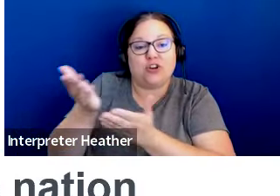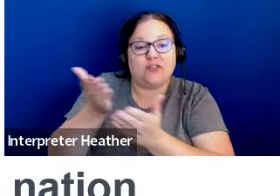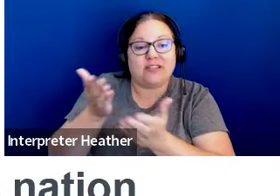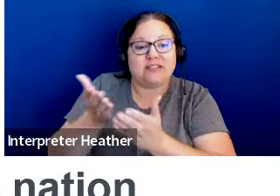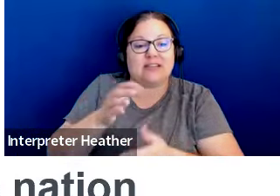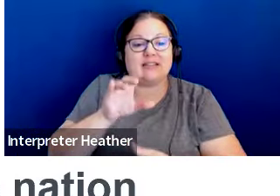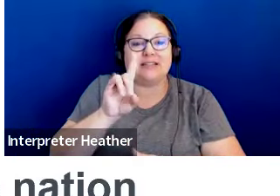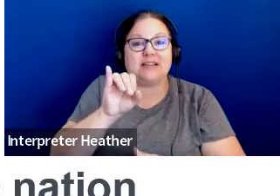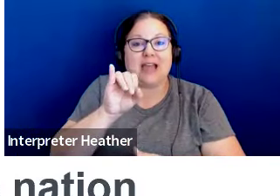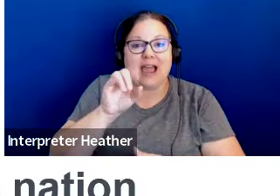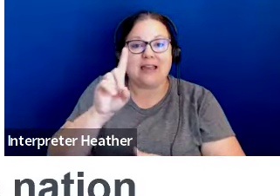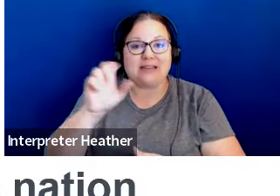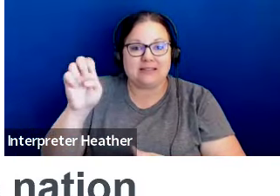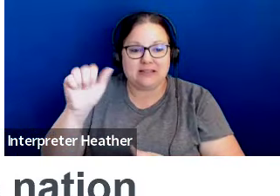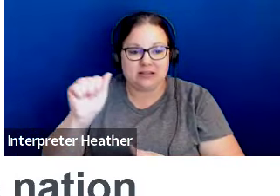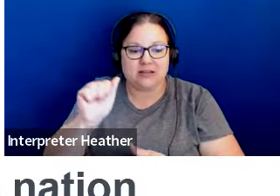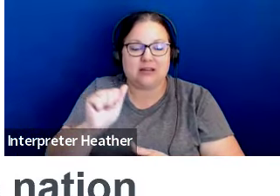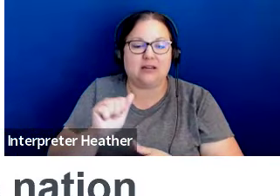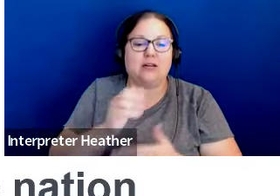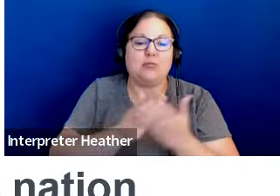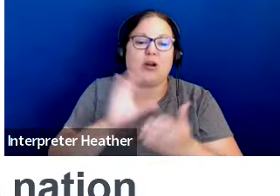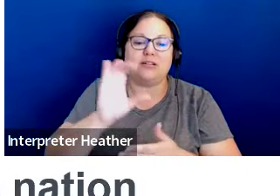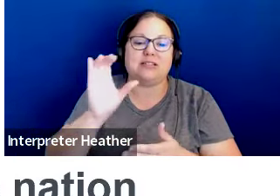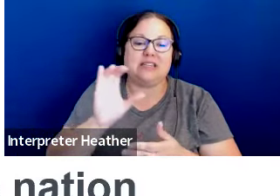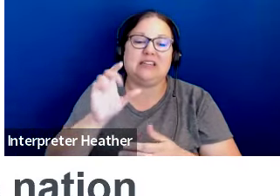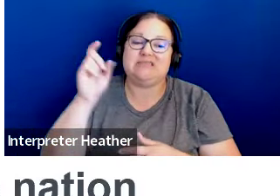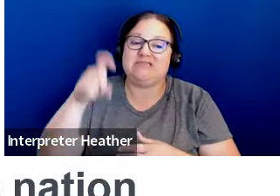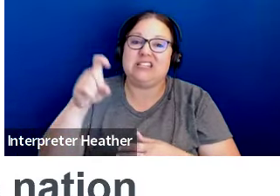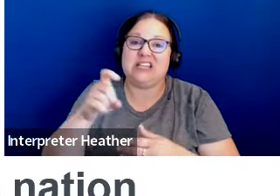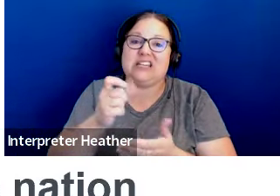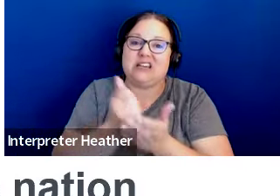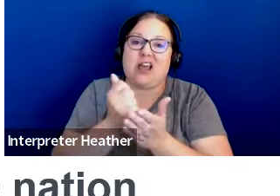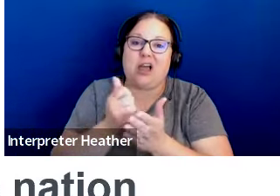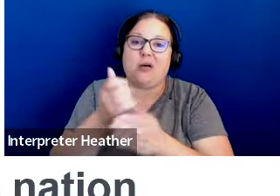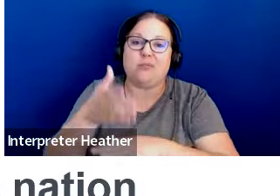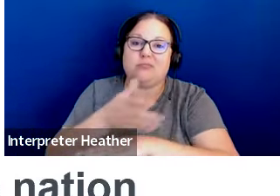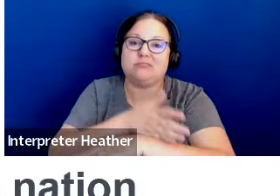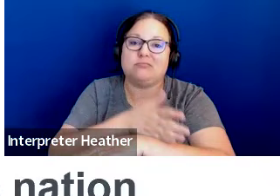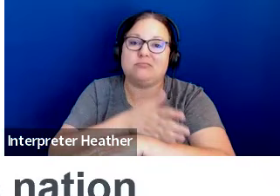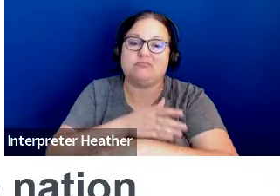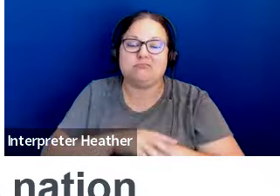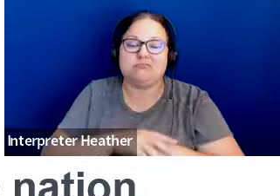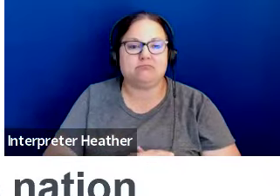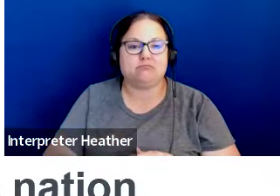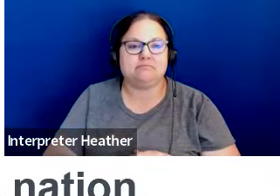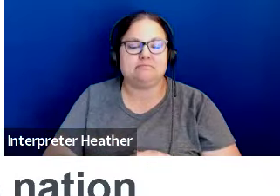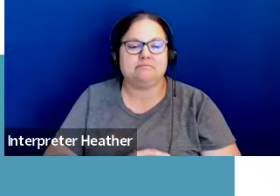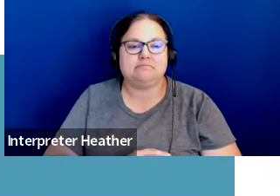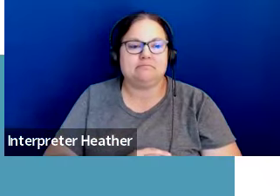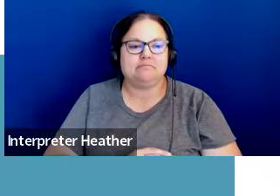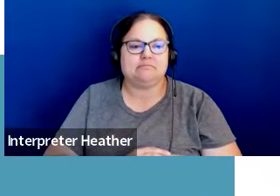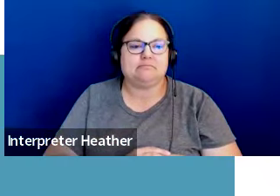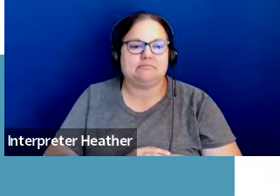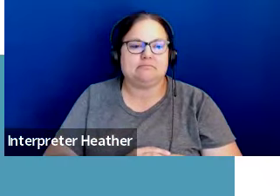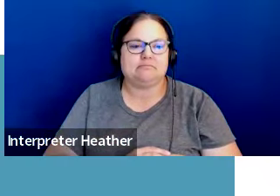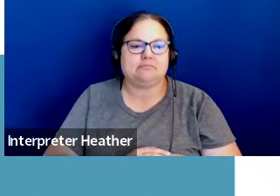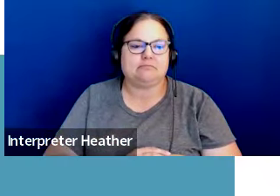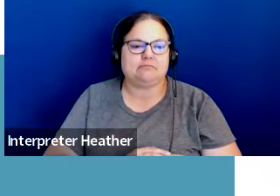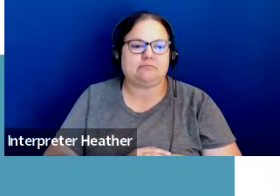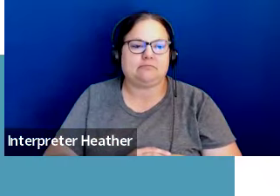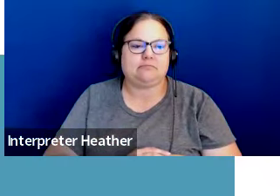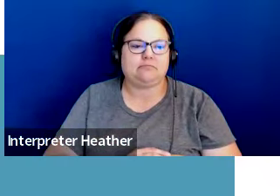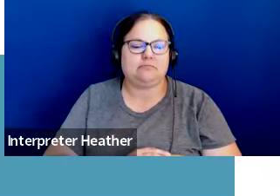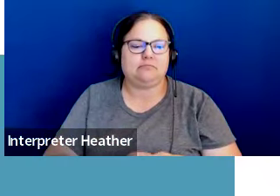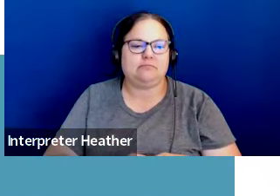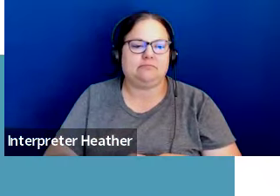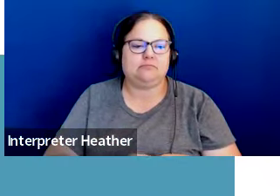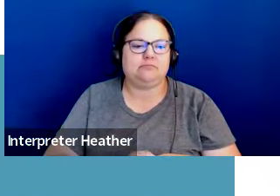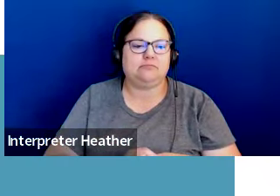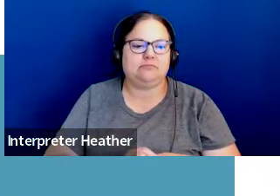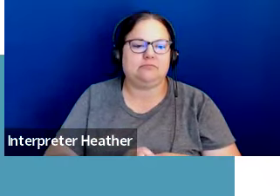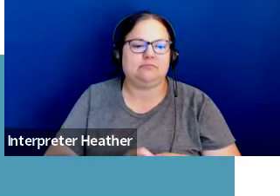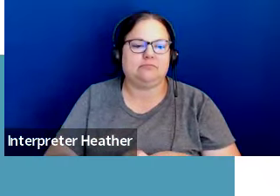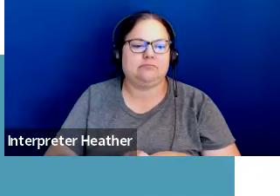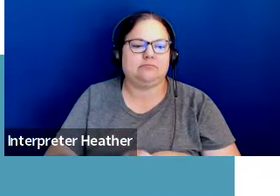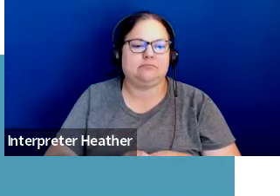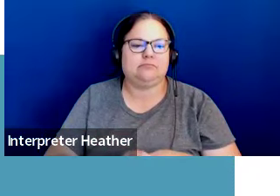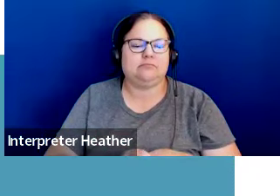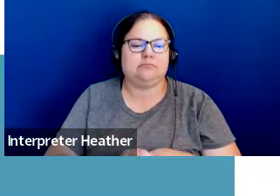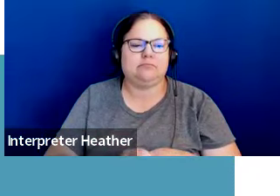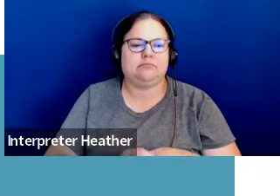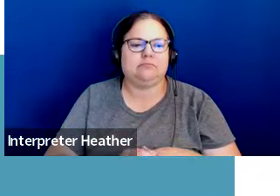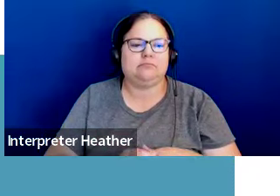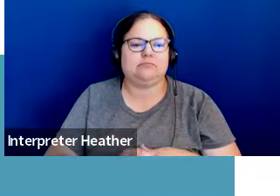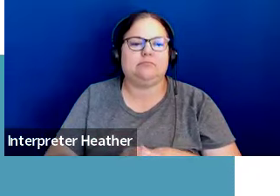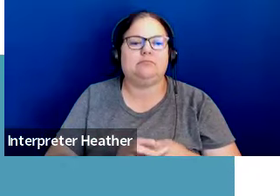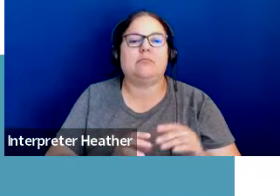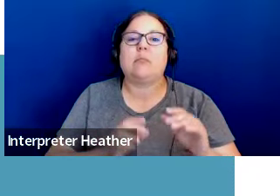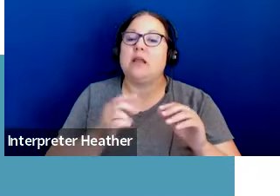in a needs-intervention state, next slide. Next slide, please. We looked at the very beginning,